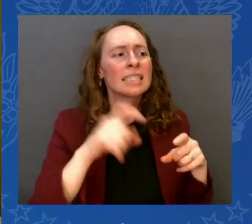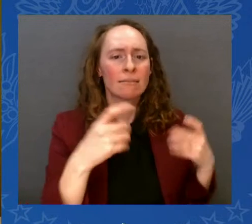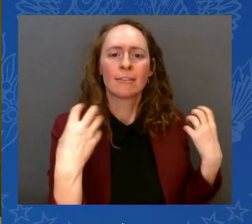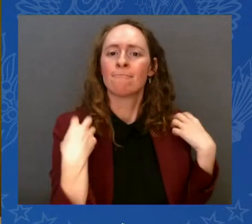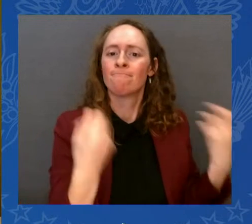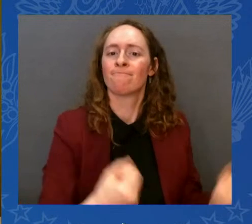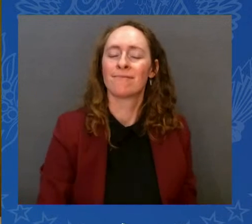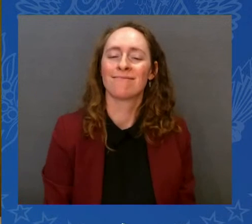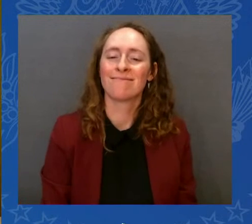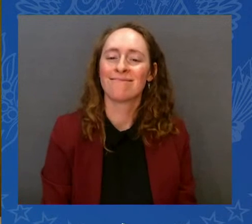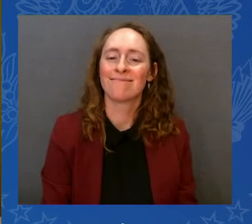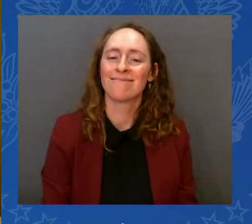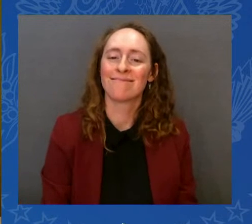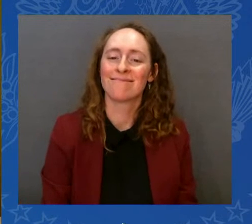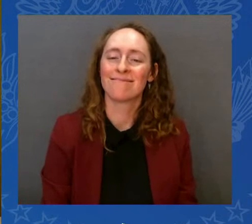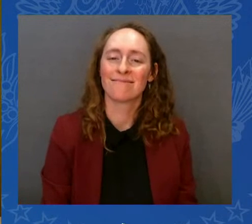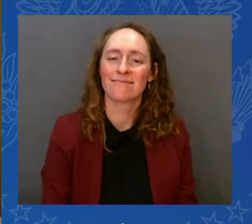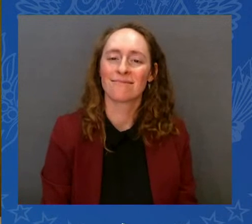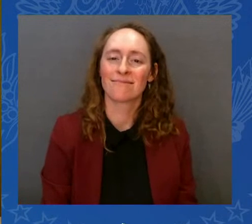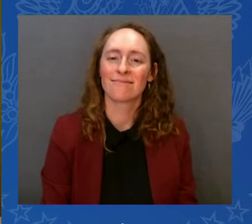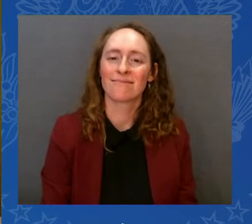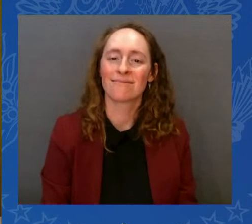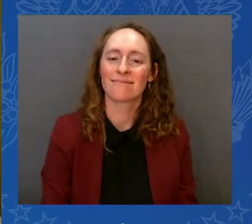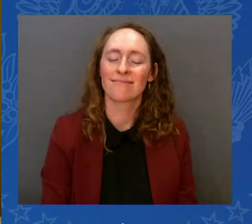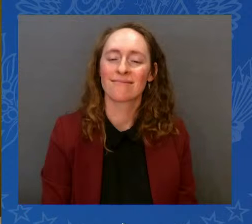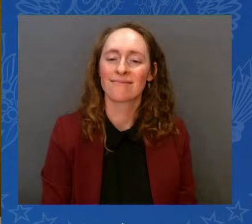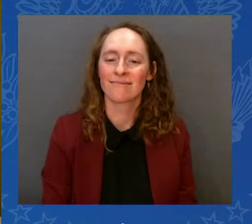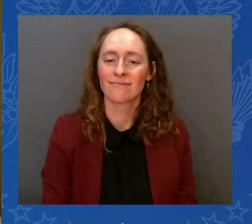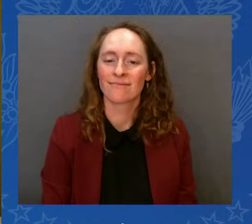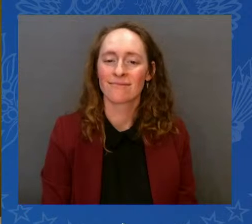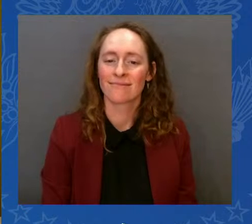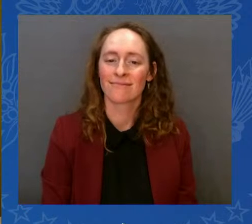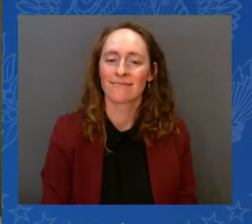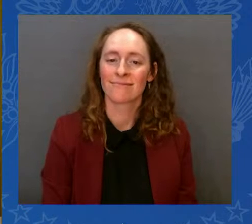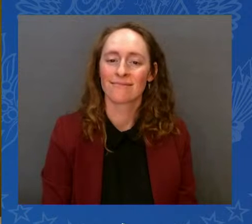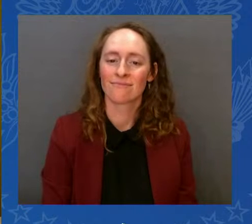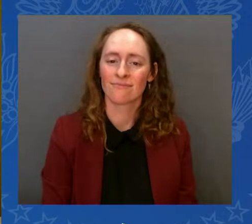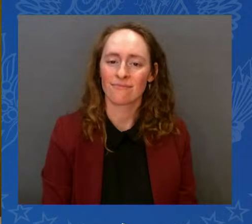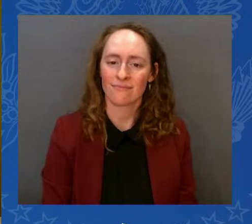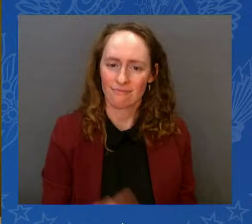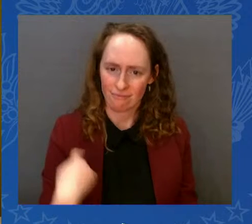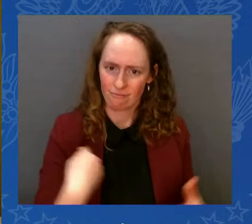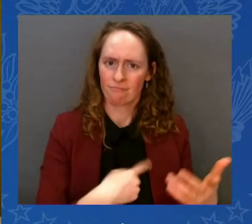There's an example: a quarter of a bill- -- of a trillion dollars. So, that's not bad, for a start.